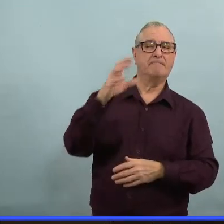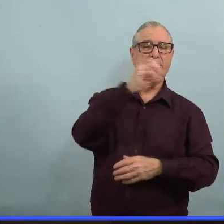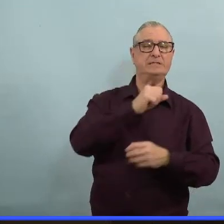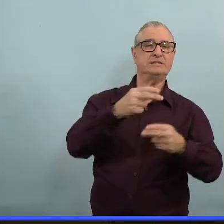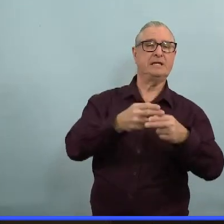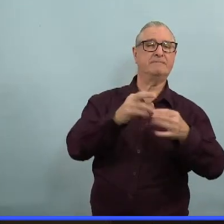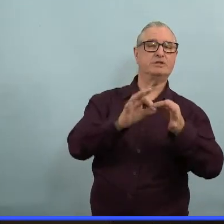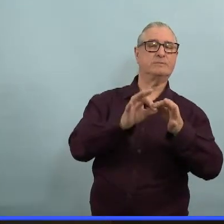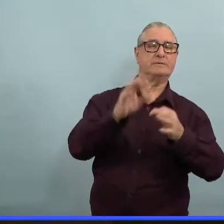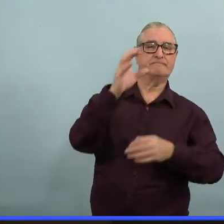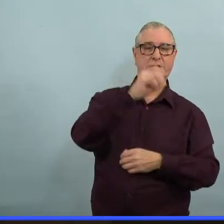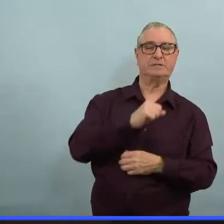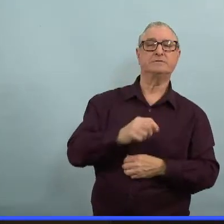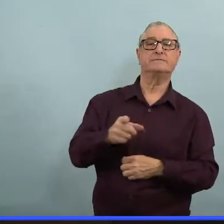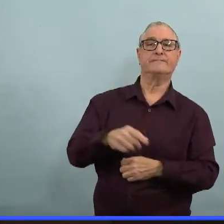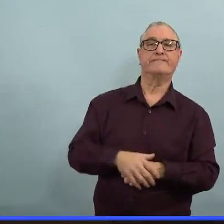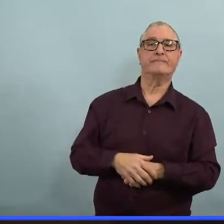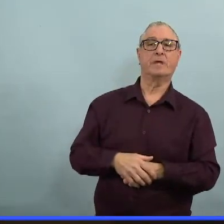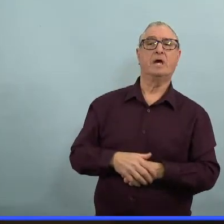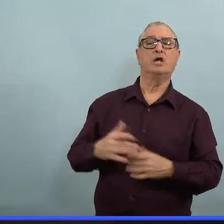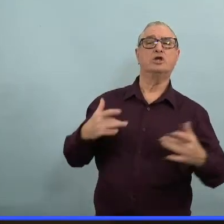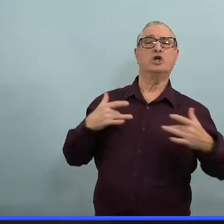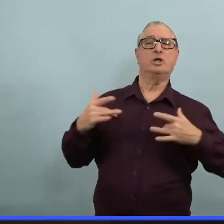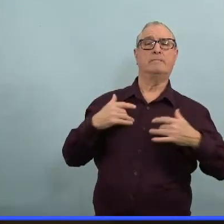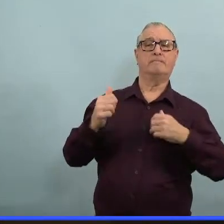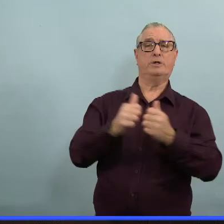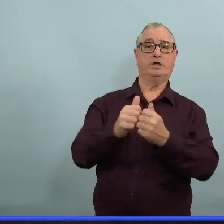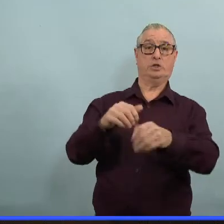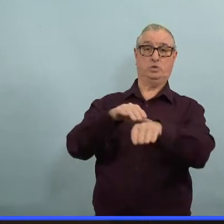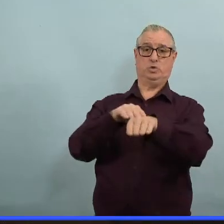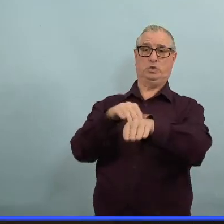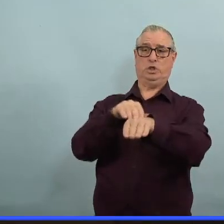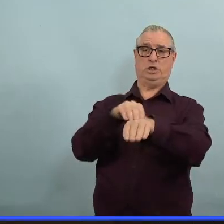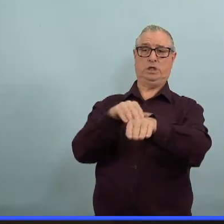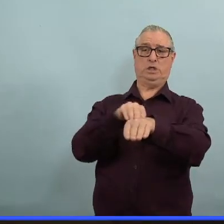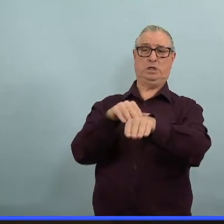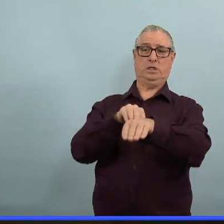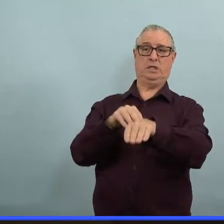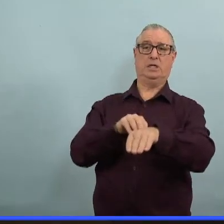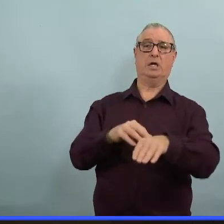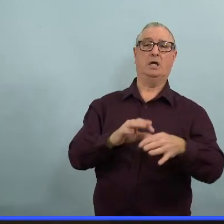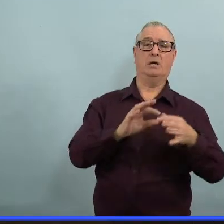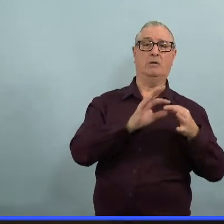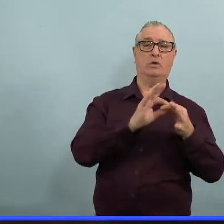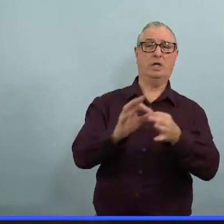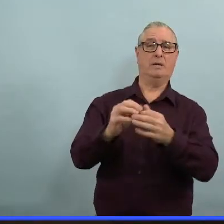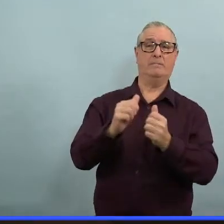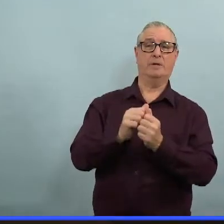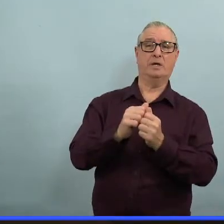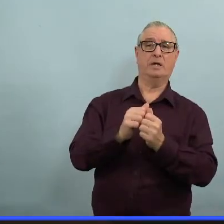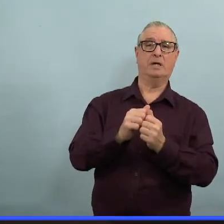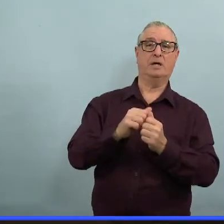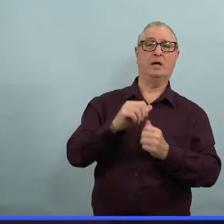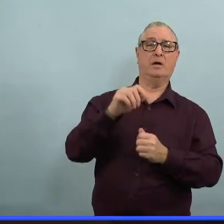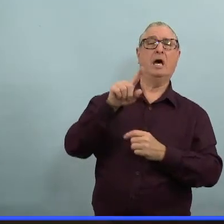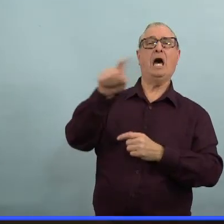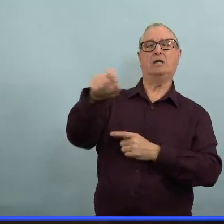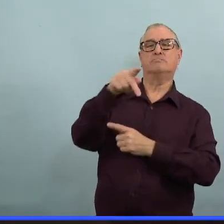trackers uh with the premiere because um we know the truckers are coming back uh there